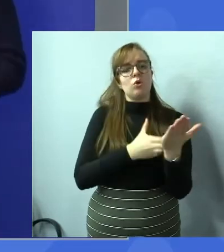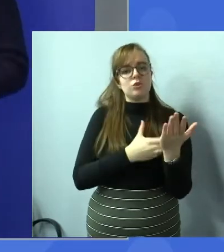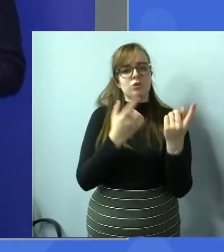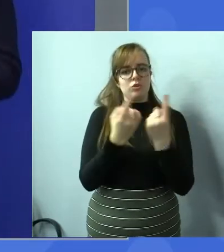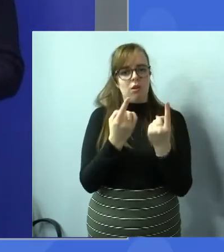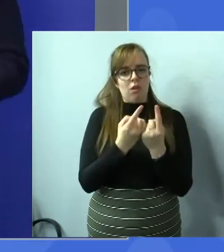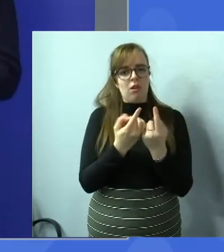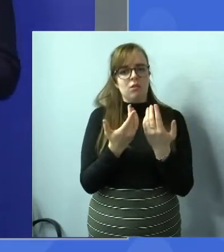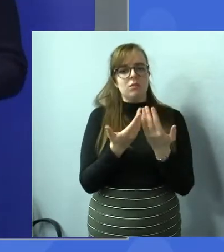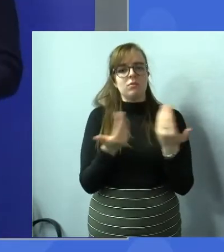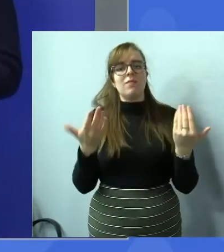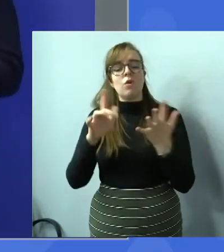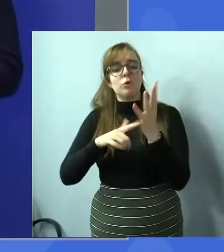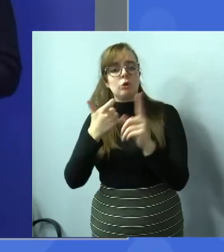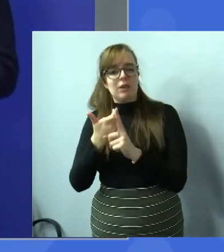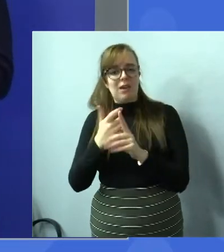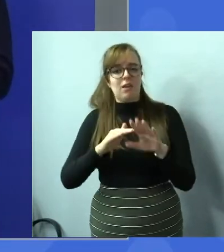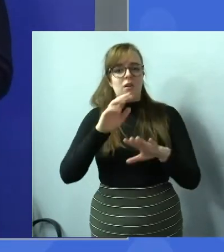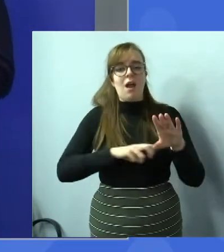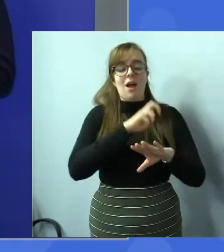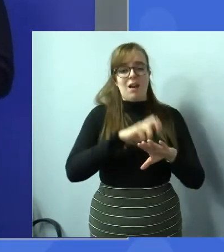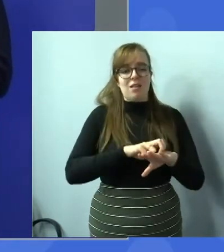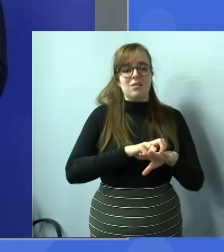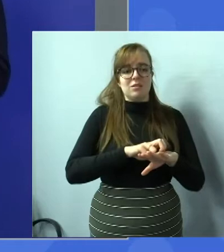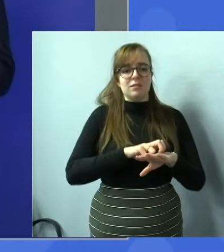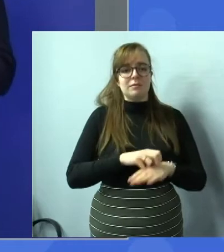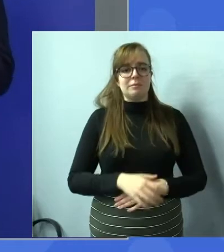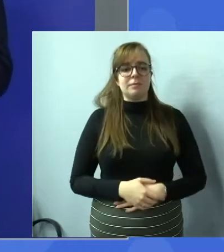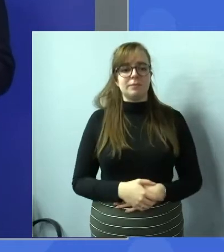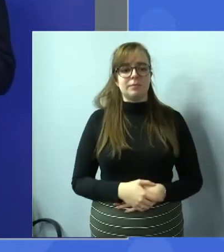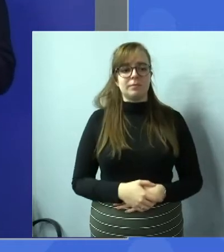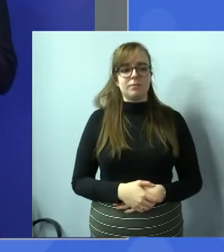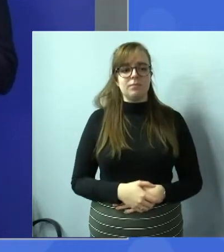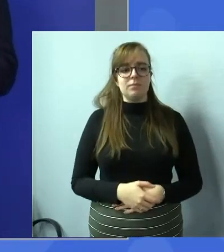and with Ireland on the island entirely I think I think I think you're right